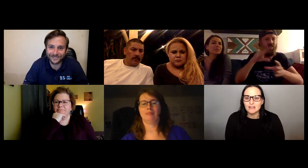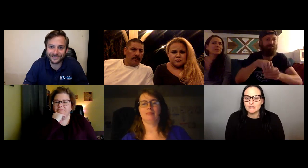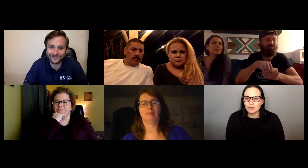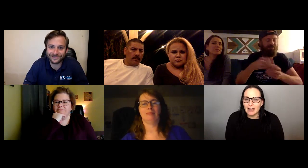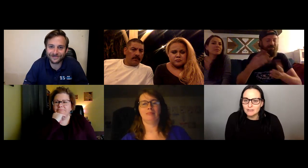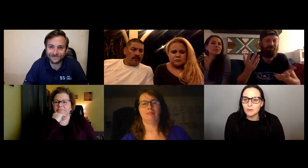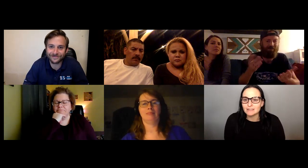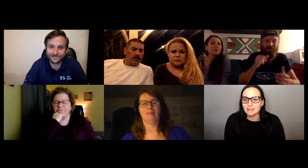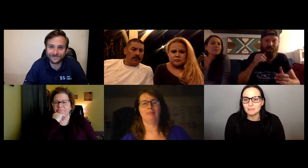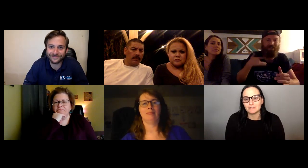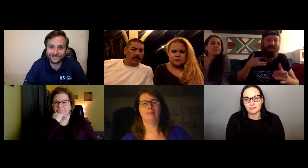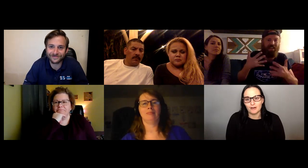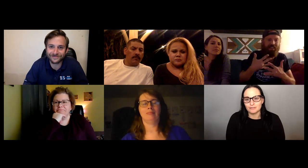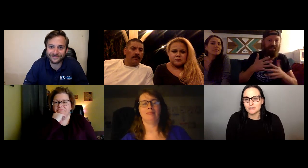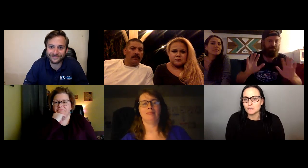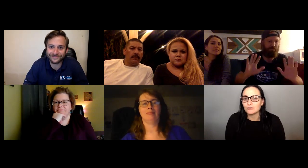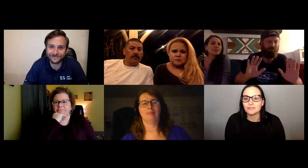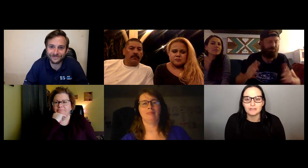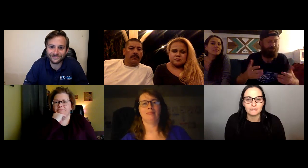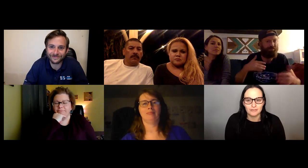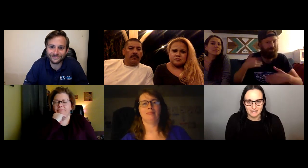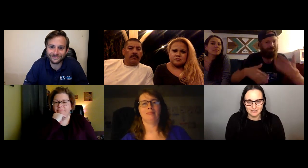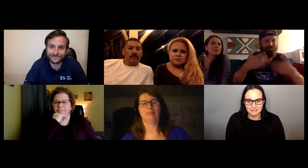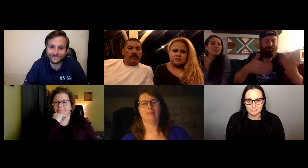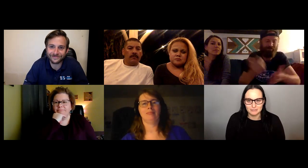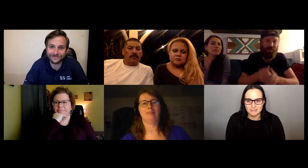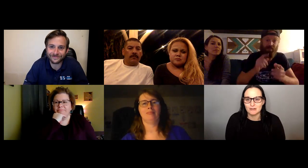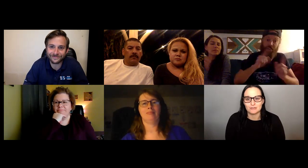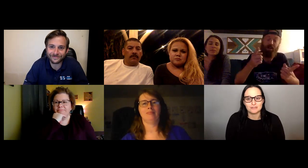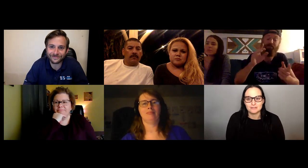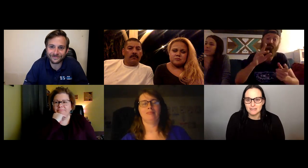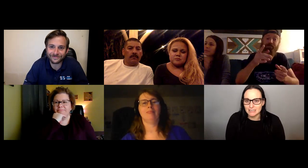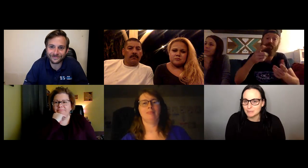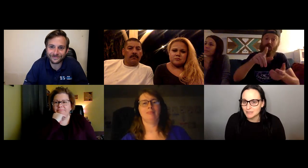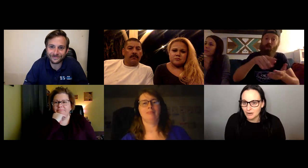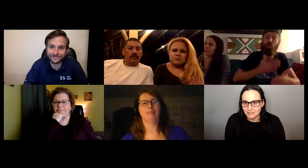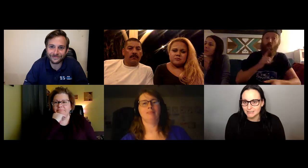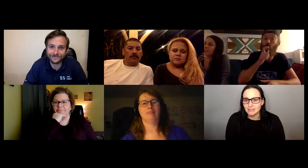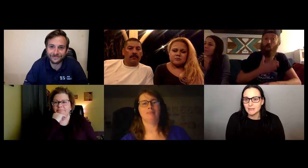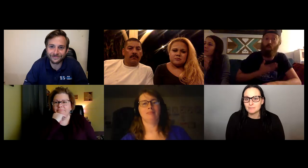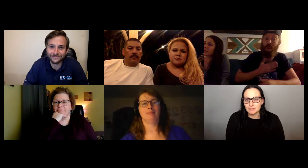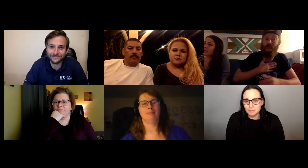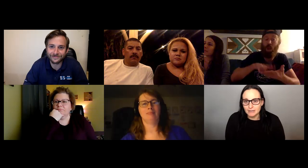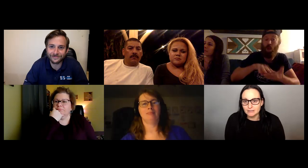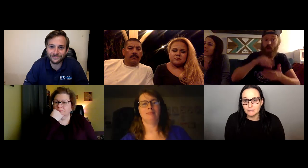so everyone can be involved don't feel afraid